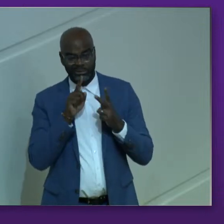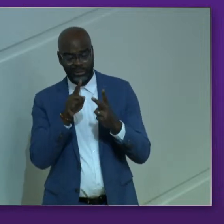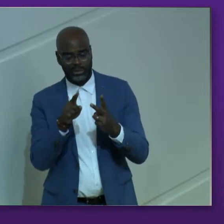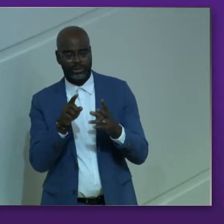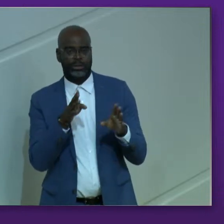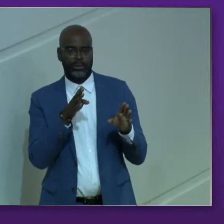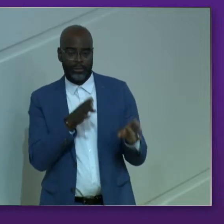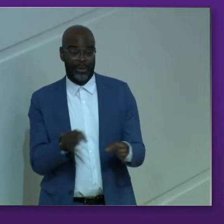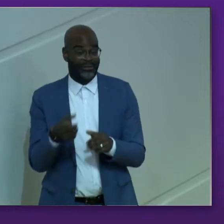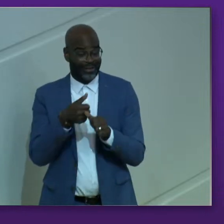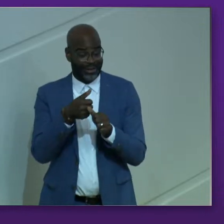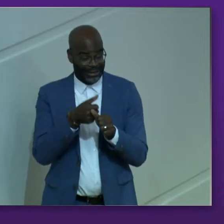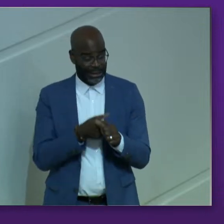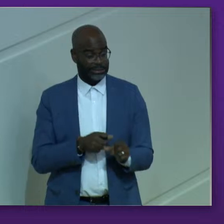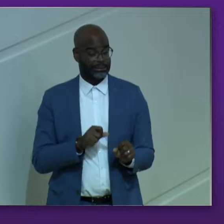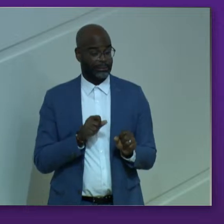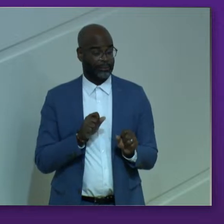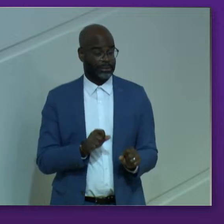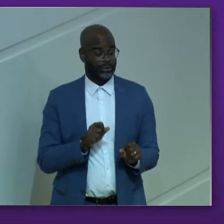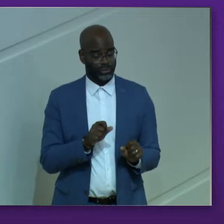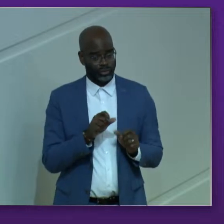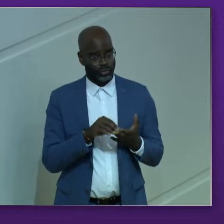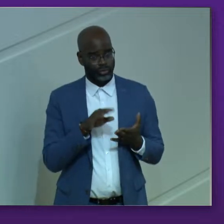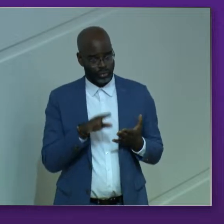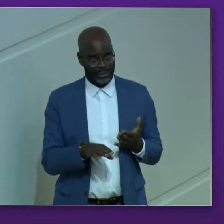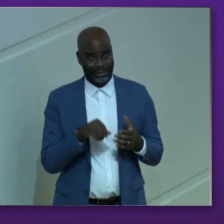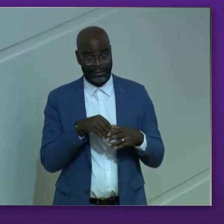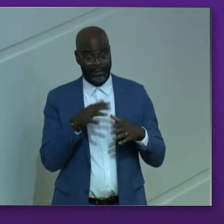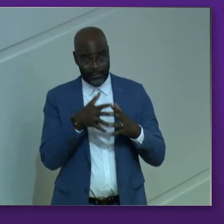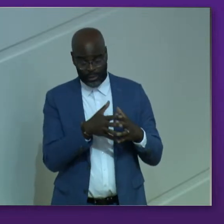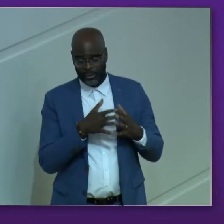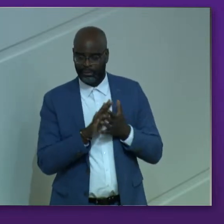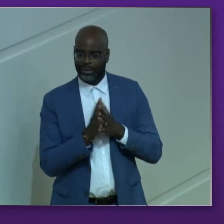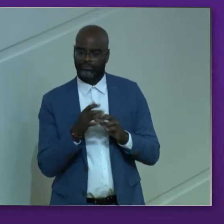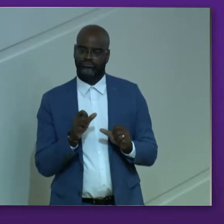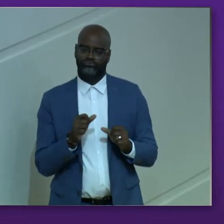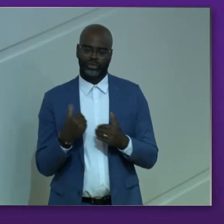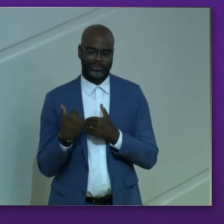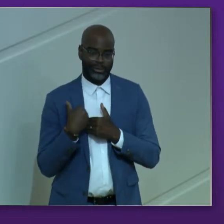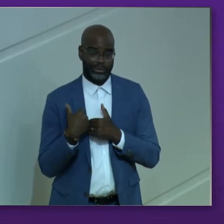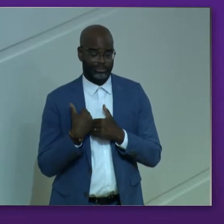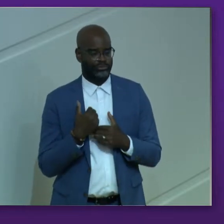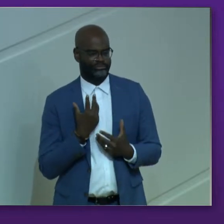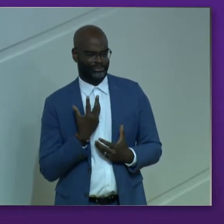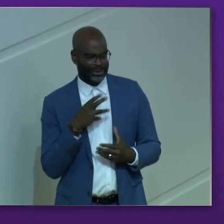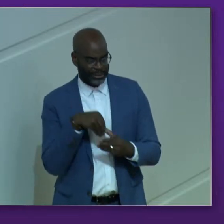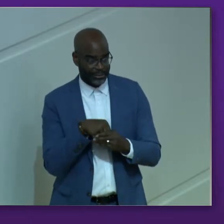GOING CULTURE. BRING HUNDREDS OF 10 Ãb,18 TO ONE OF OUR CAMPUSES EXPOSES